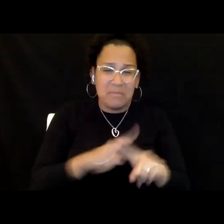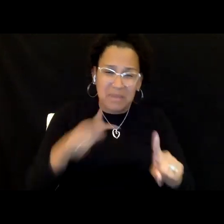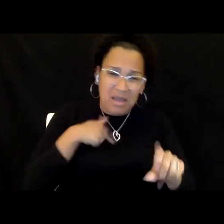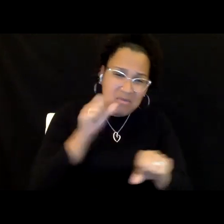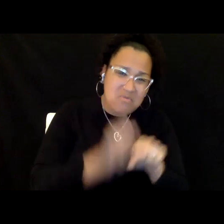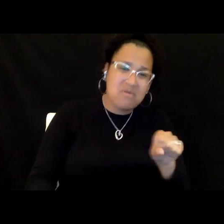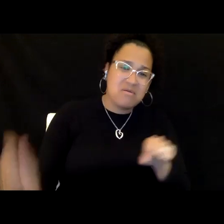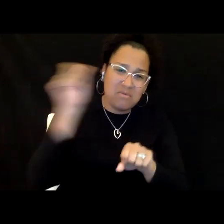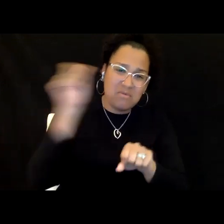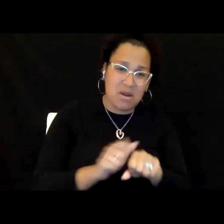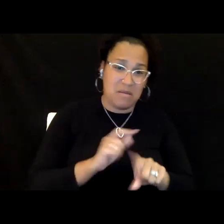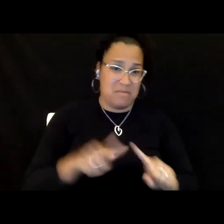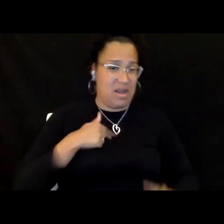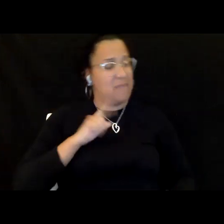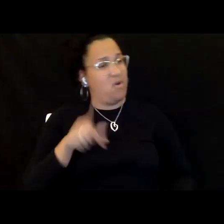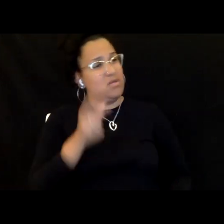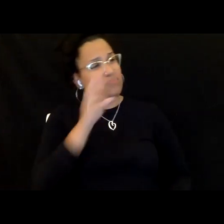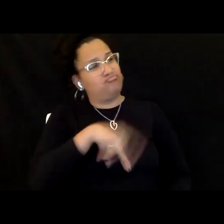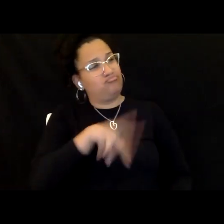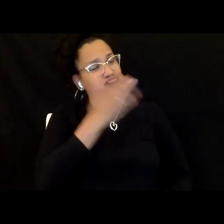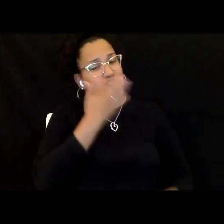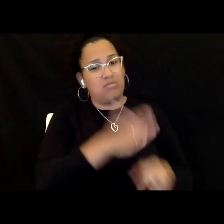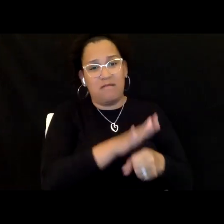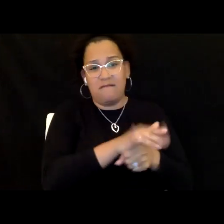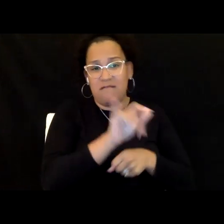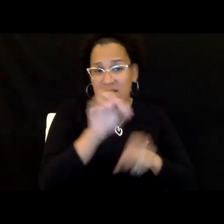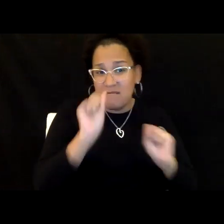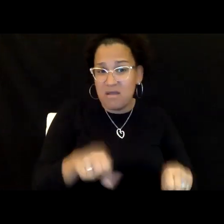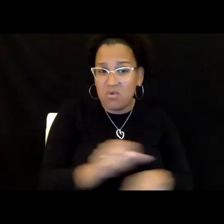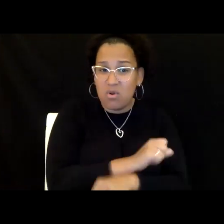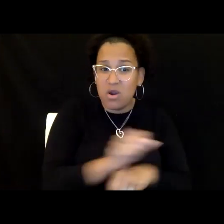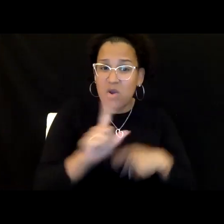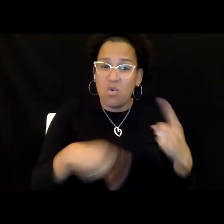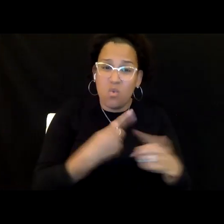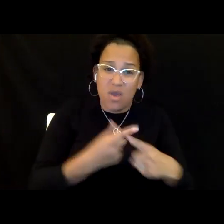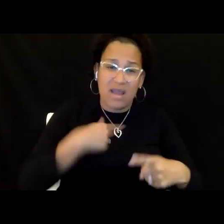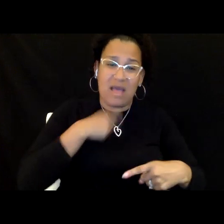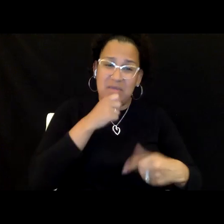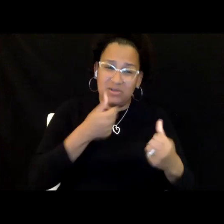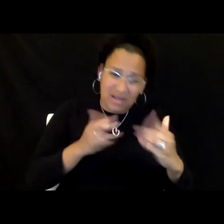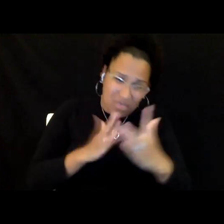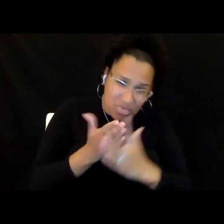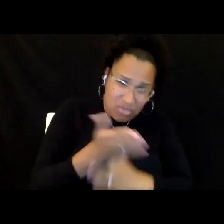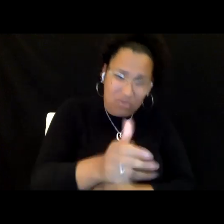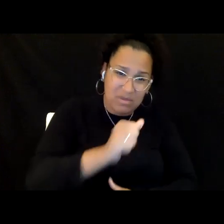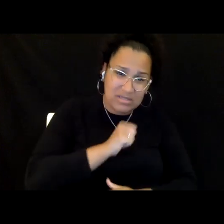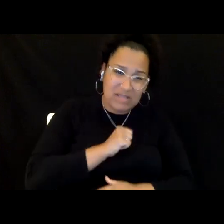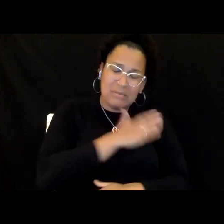Tate N. Oquendo: That I was only a measure of my Labor that when I was not bursting through the knots of me to please, please notice.